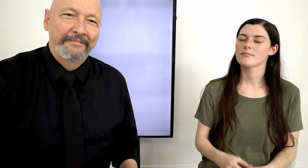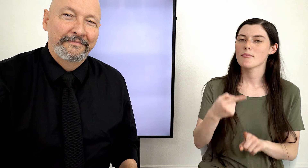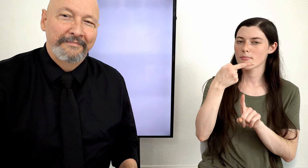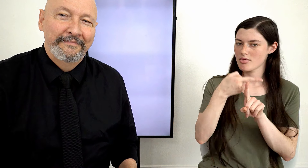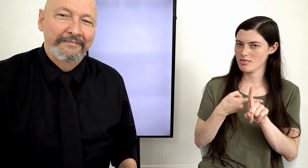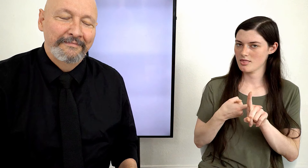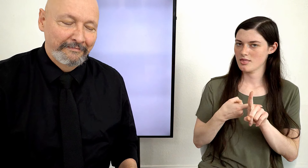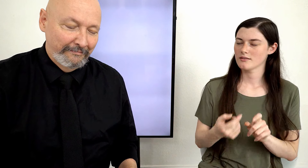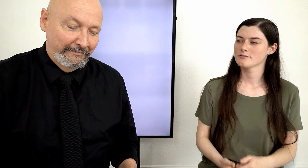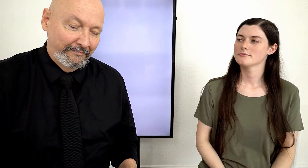month